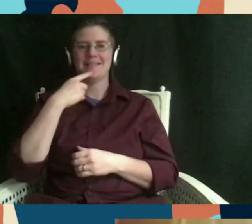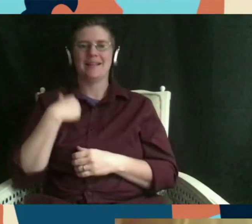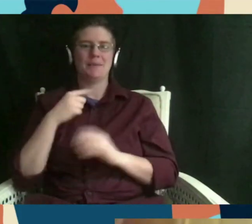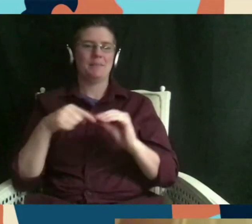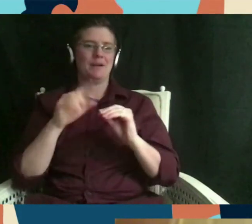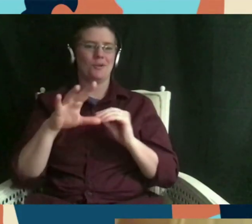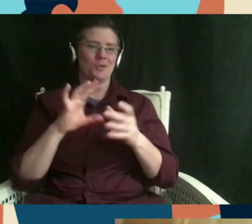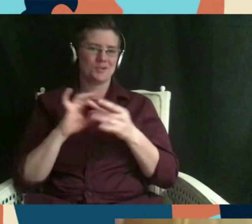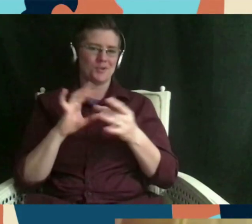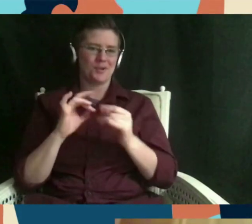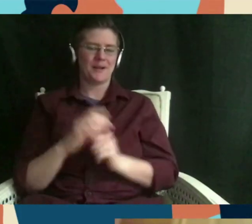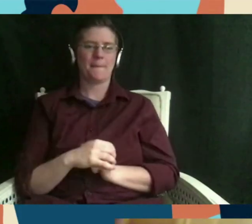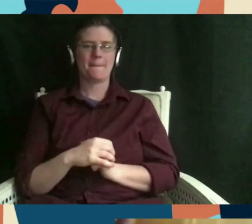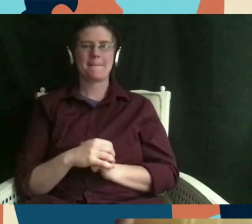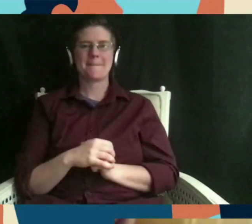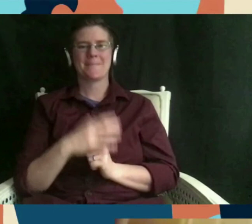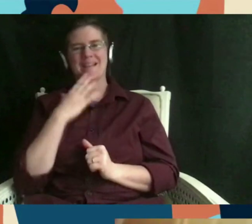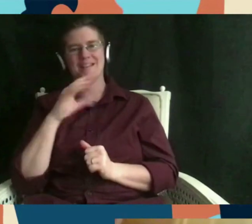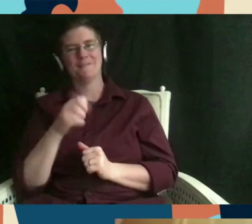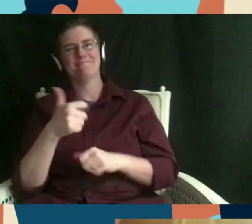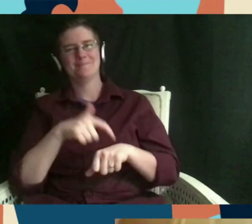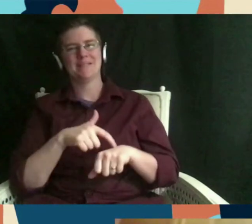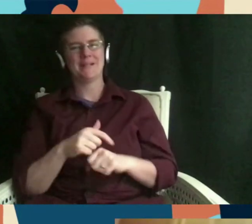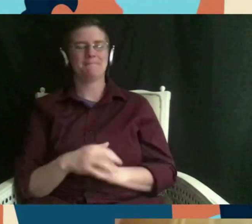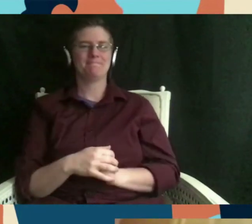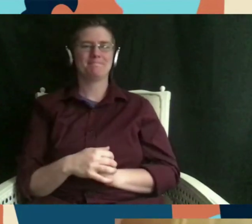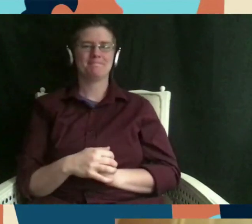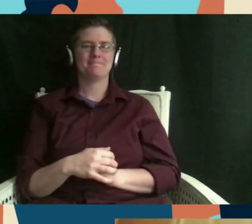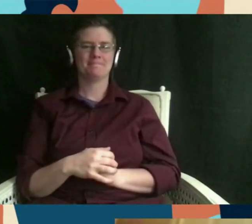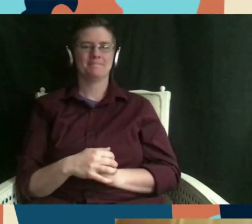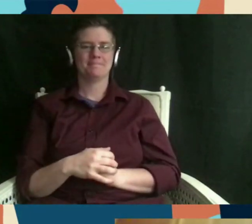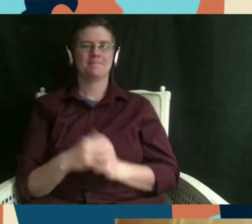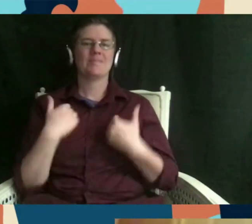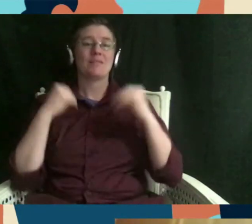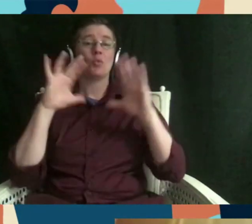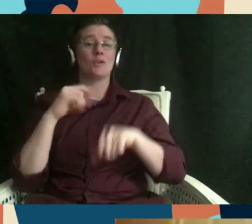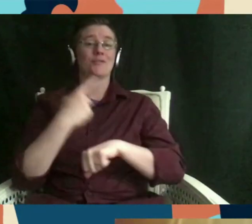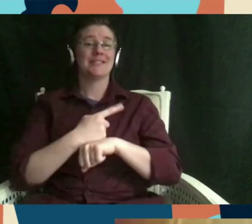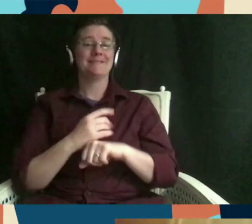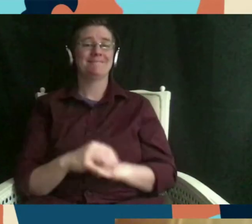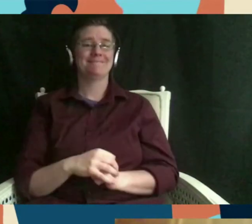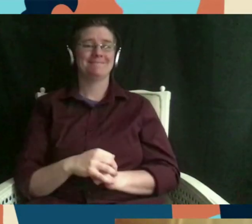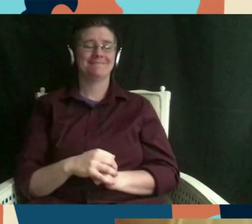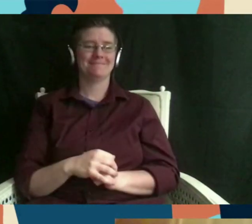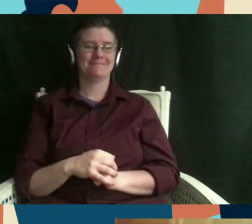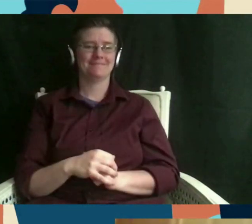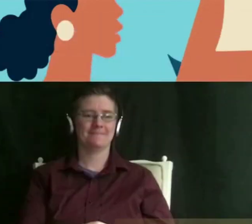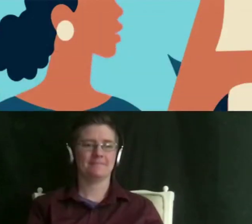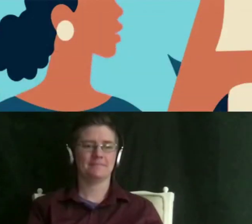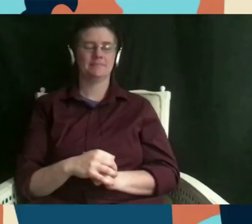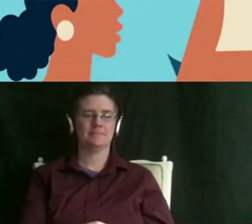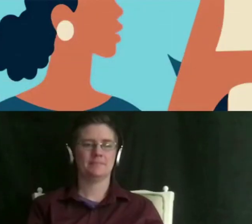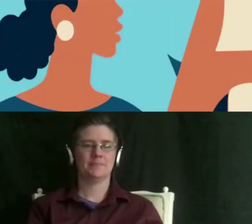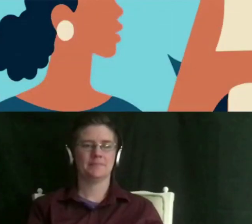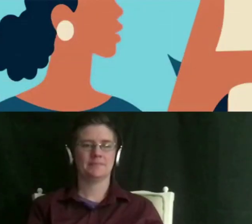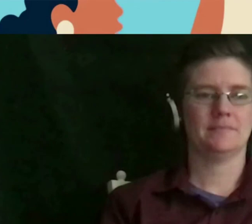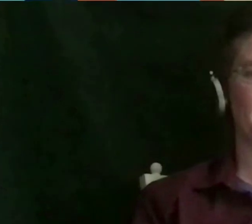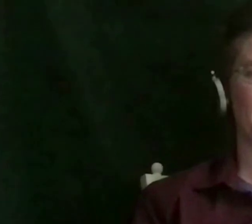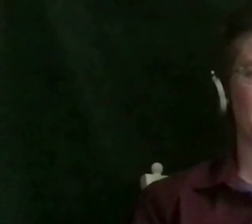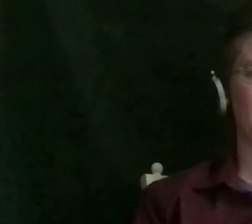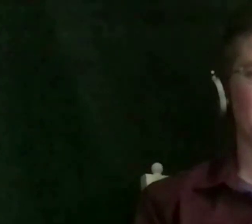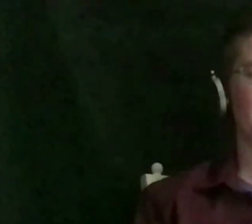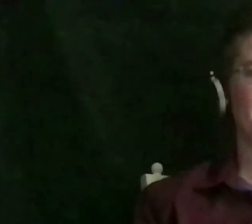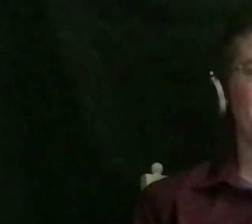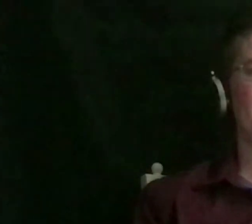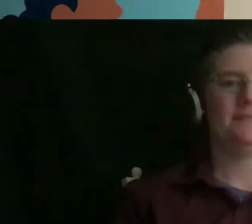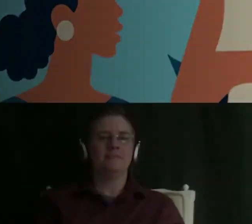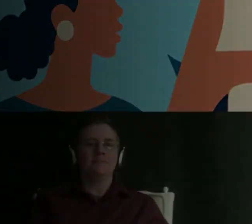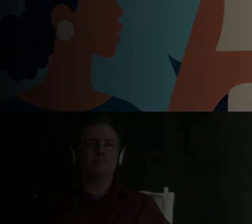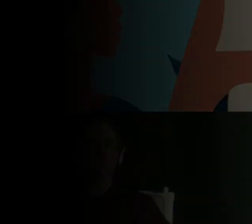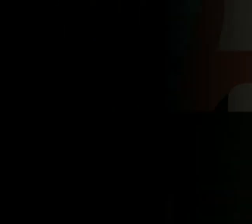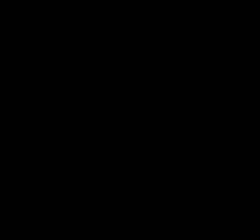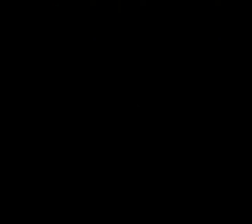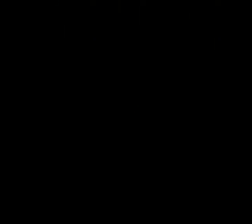of course anytime thank you for having me yes have a wonderful day you too